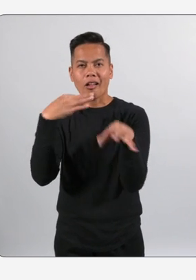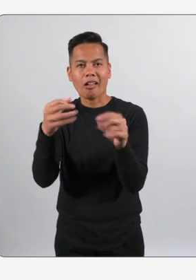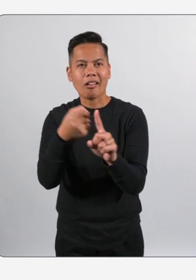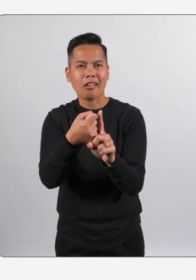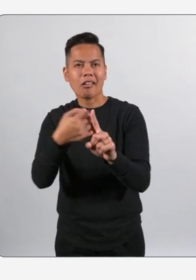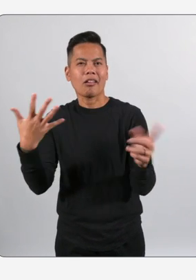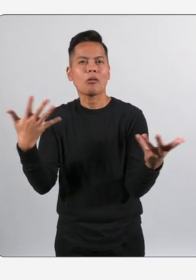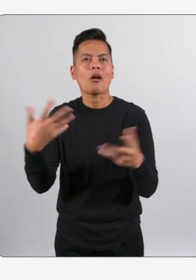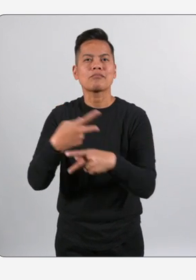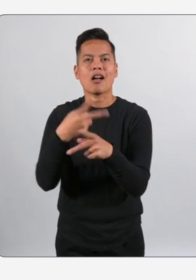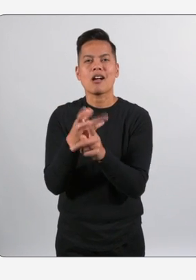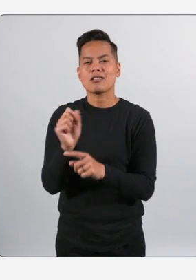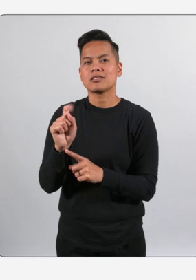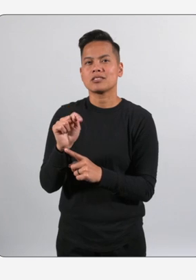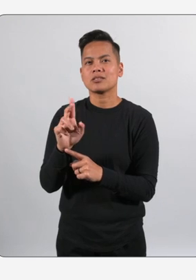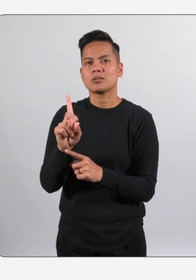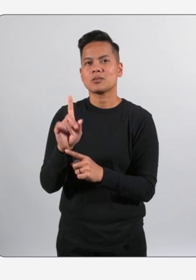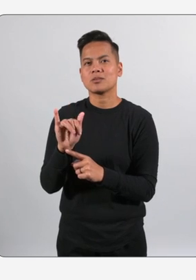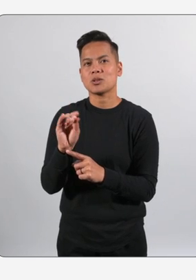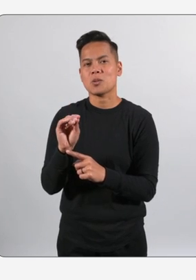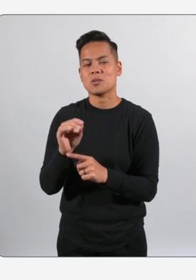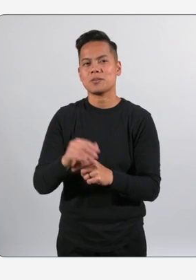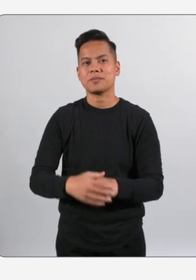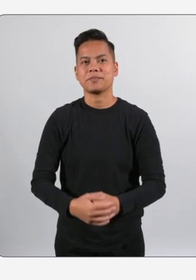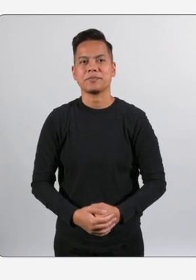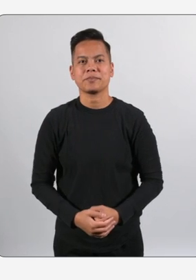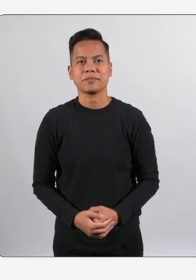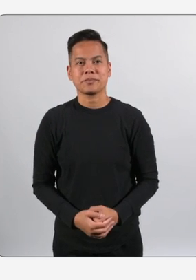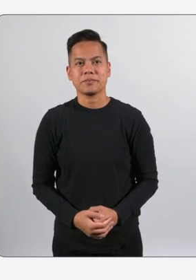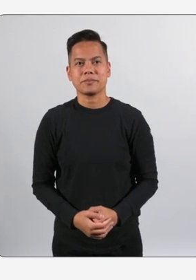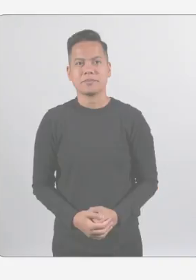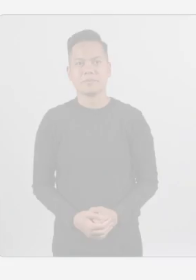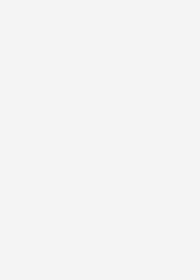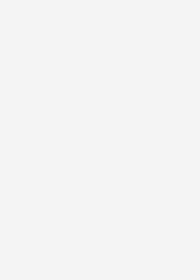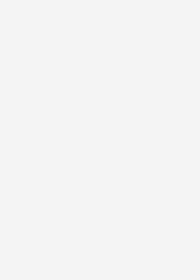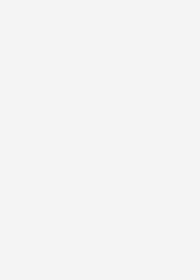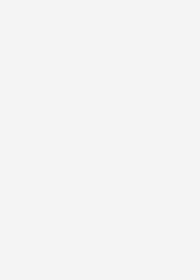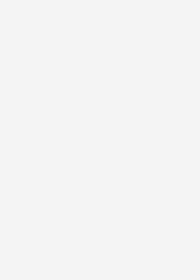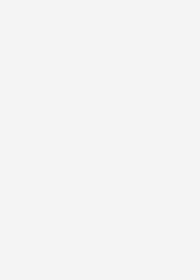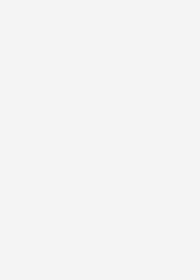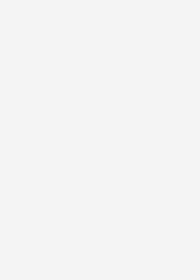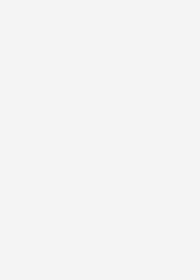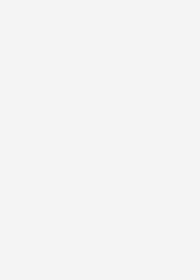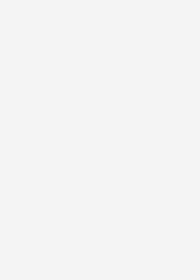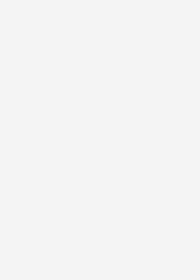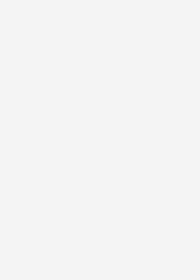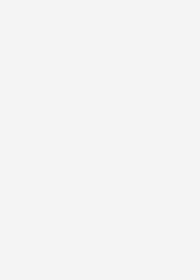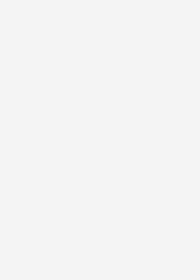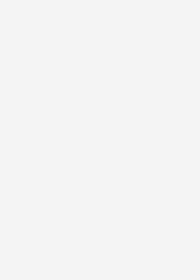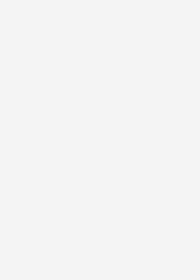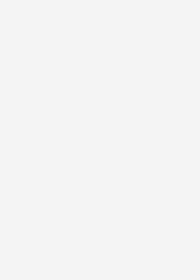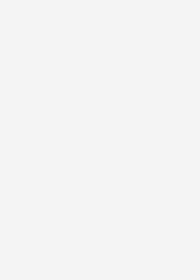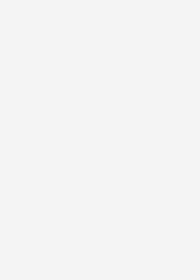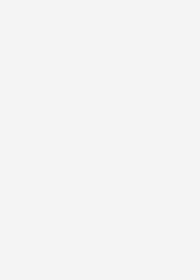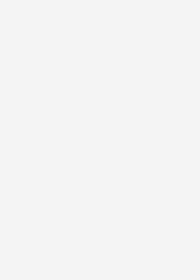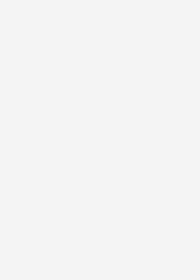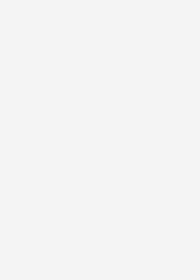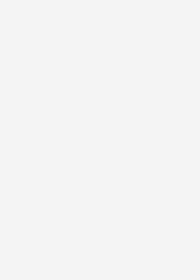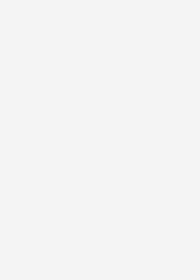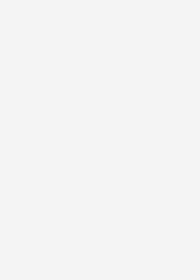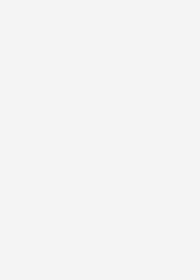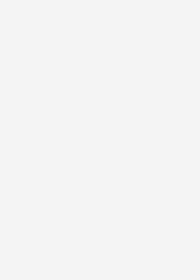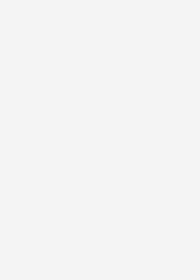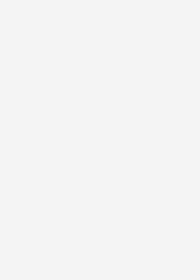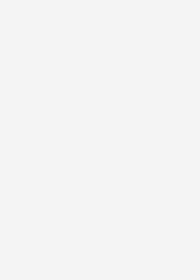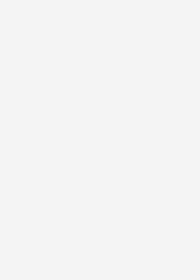. >>BRANDYE SWEETNAM: